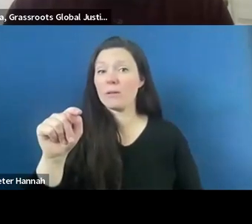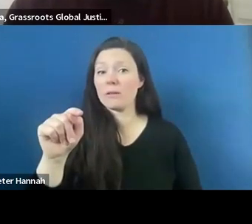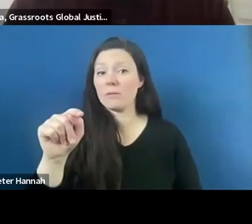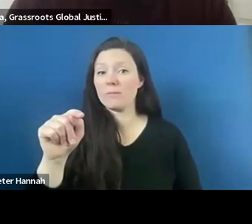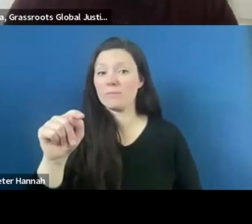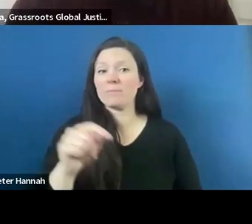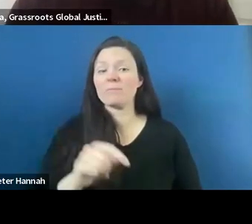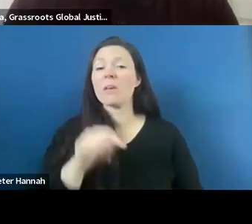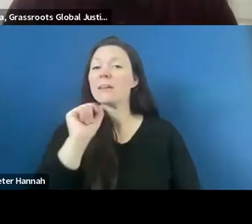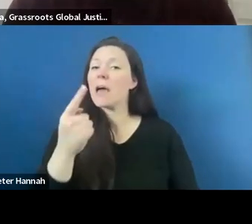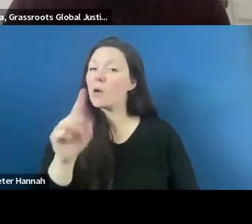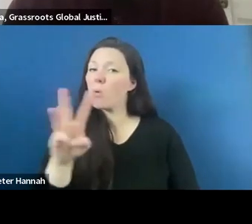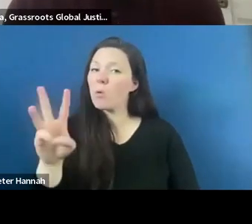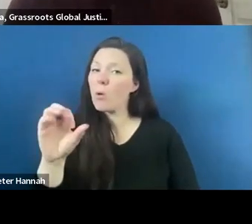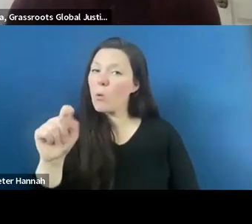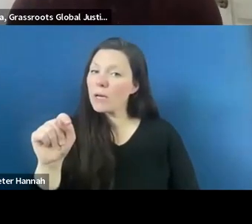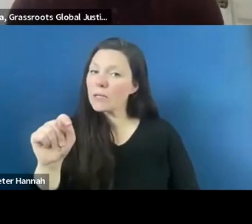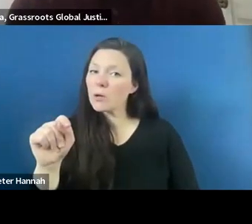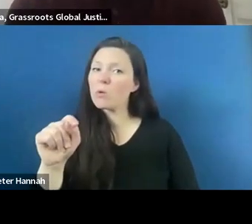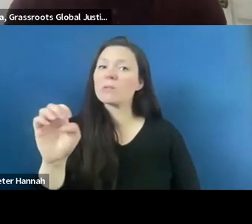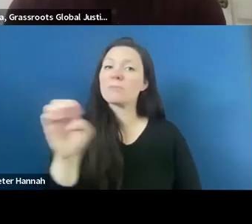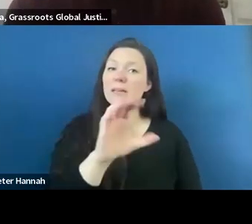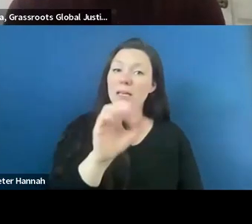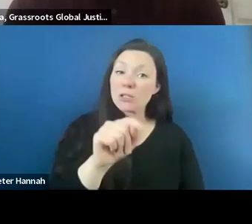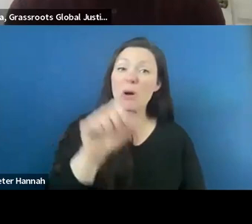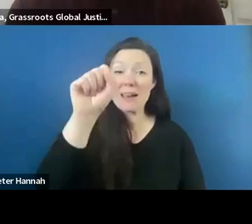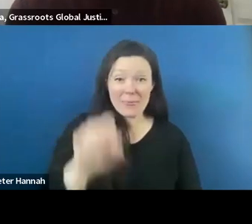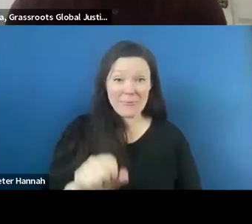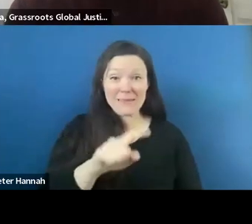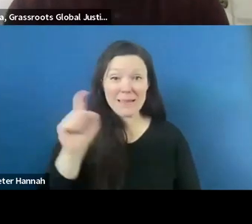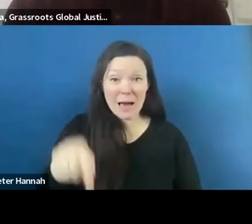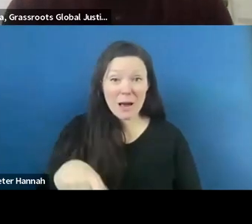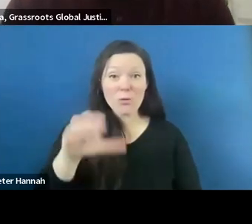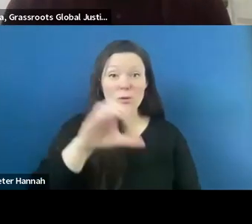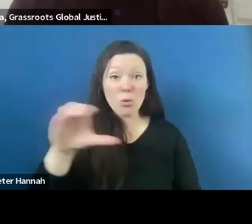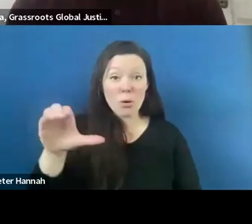on the West Coast, but on the East Coast and in the south here in Texas, you know, Corpus Christi and Houston are some of the largest